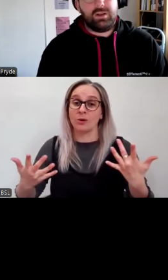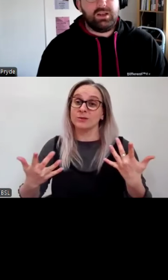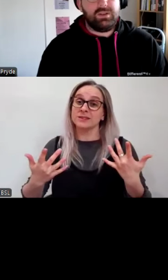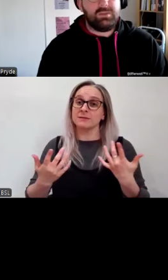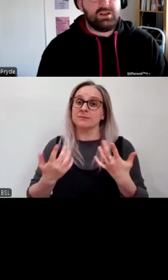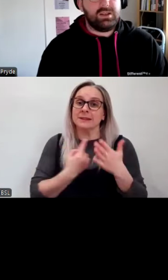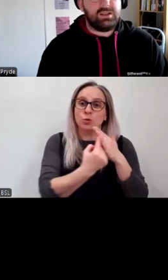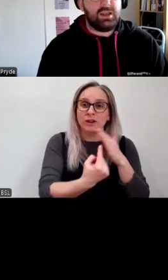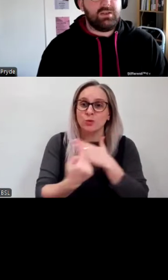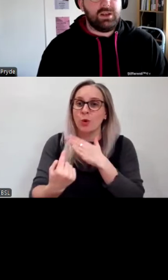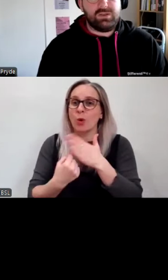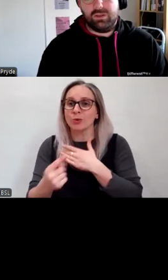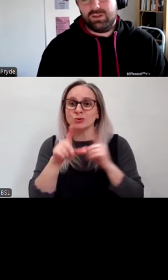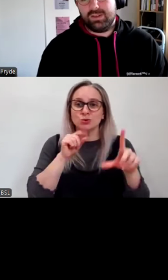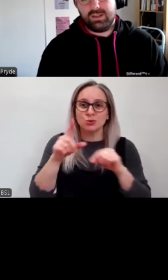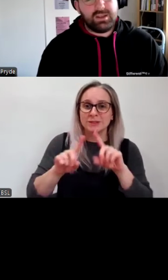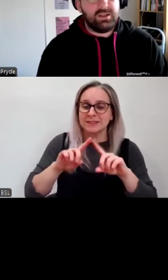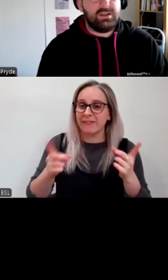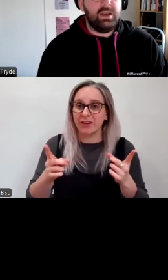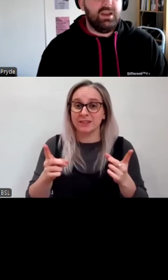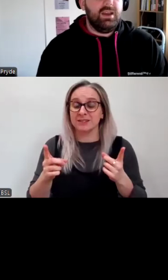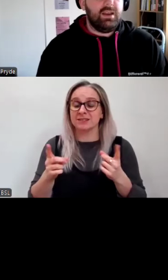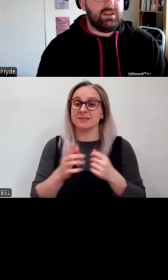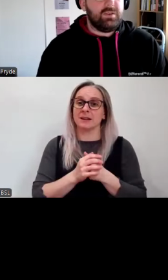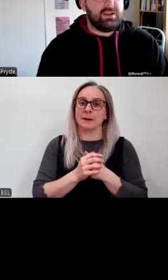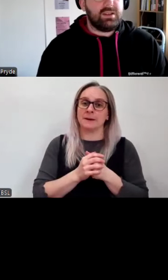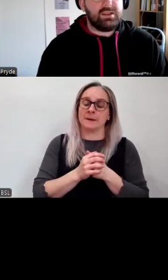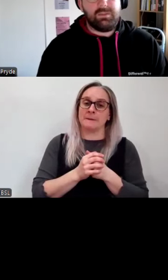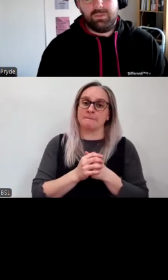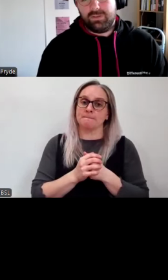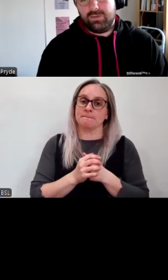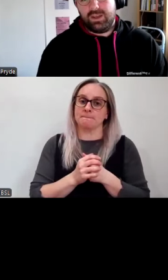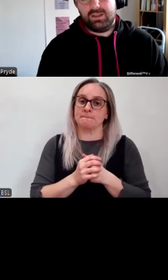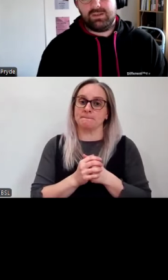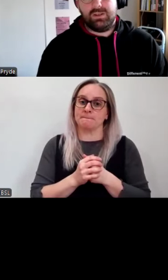with our experiences. That can range from the ones I just listed and to things like a sip and puff device,